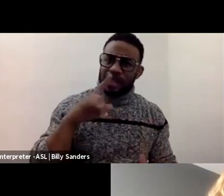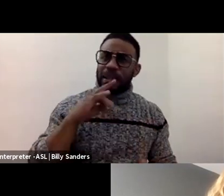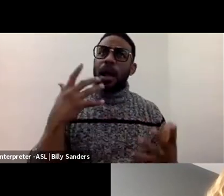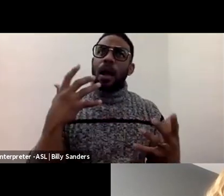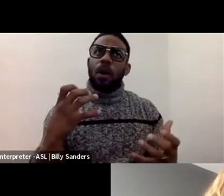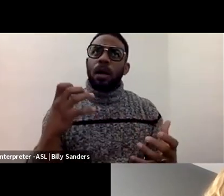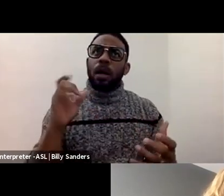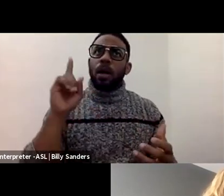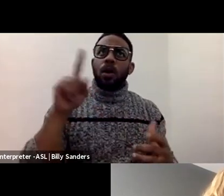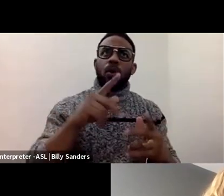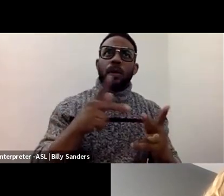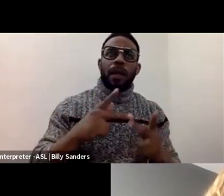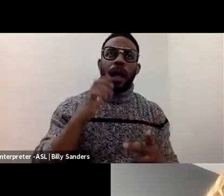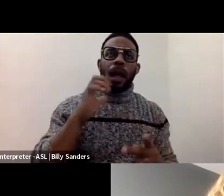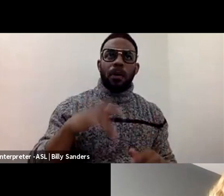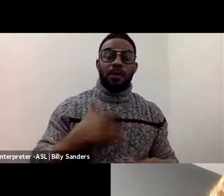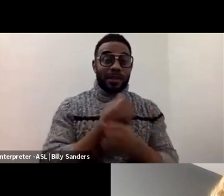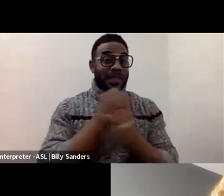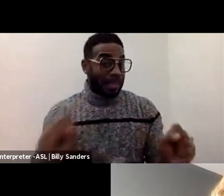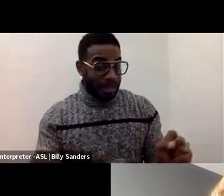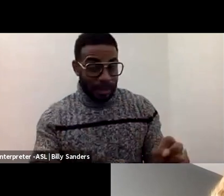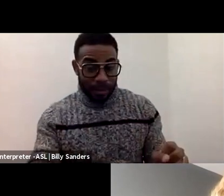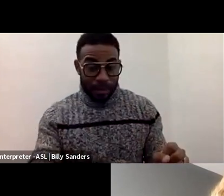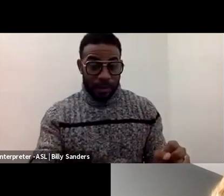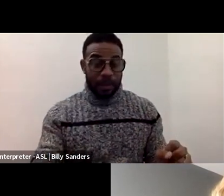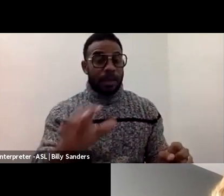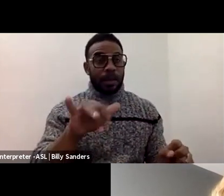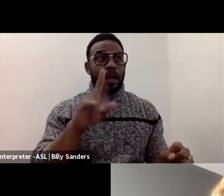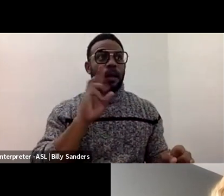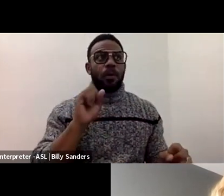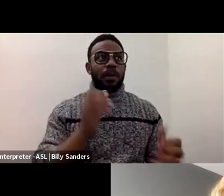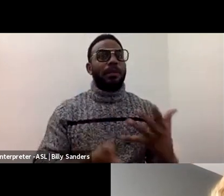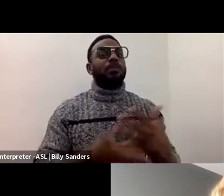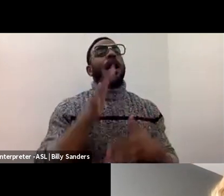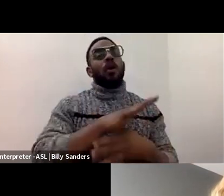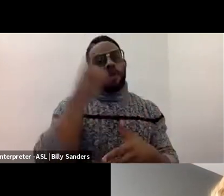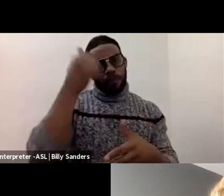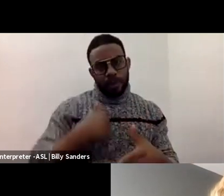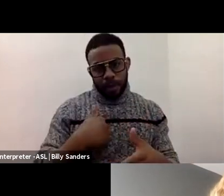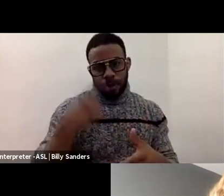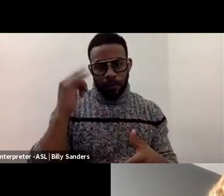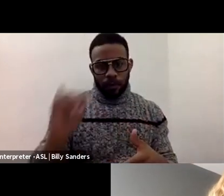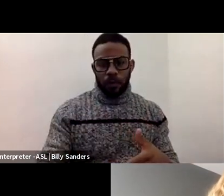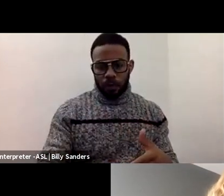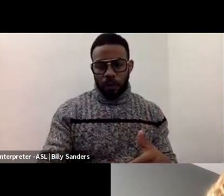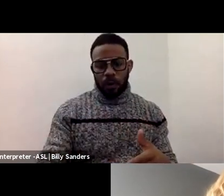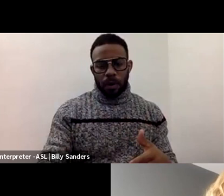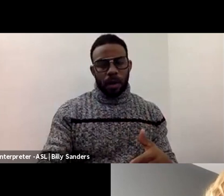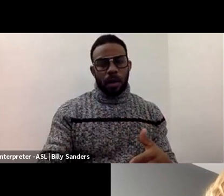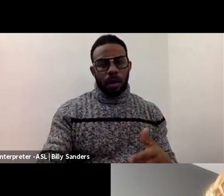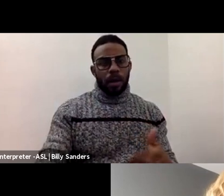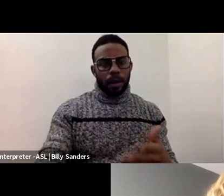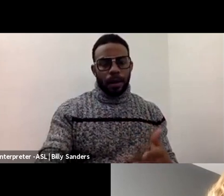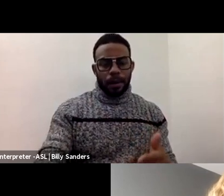to go to a place where I would be safe. That was a priority for me in terms of my identity.